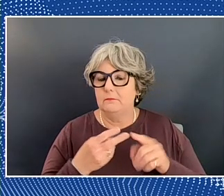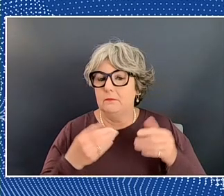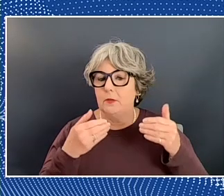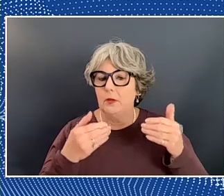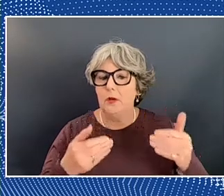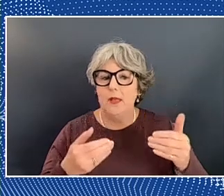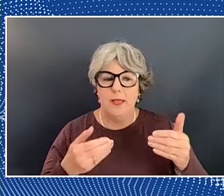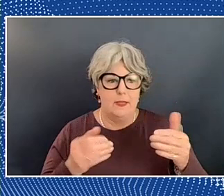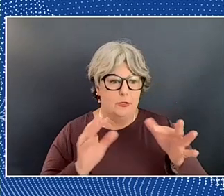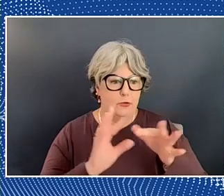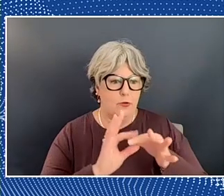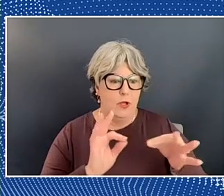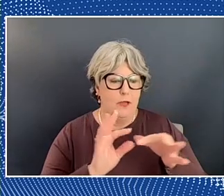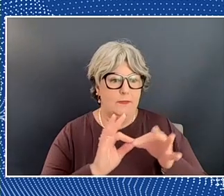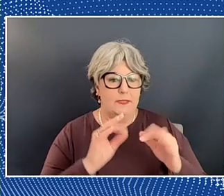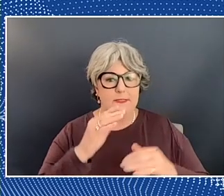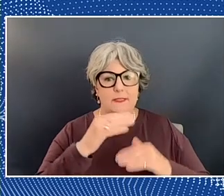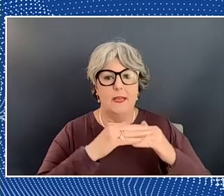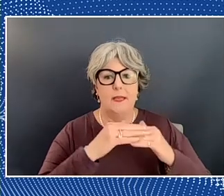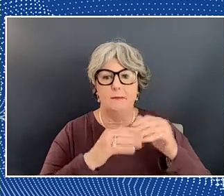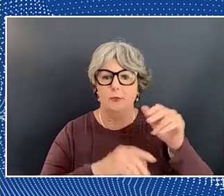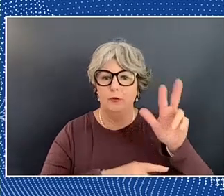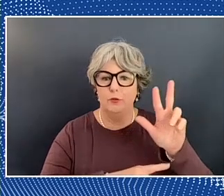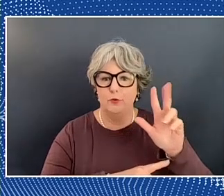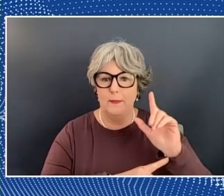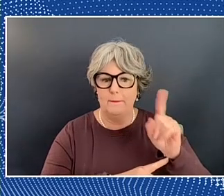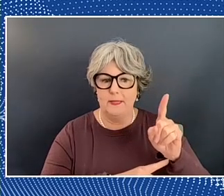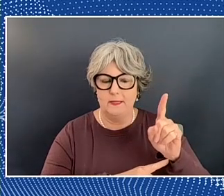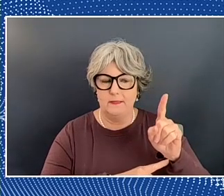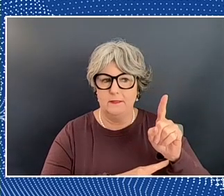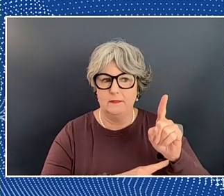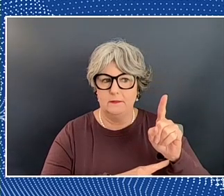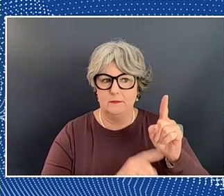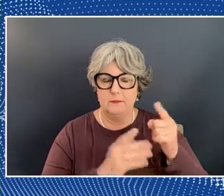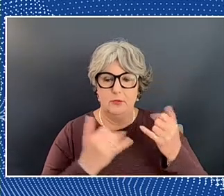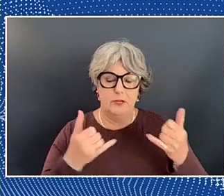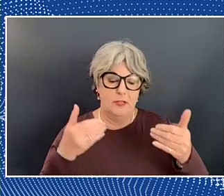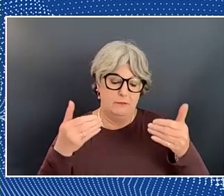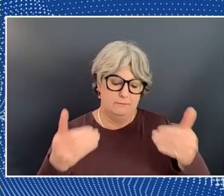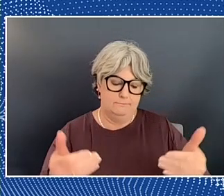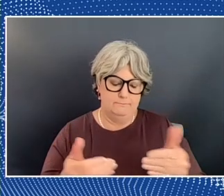commentary up to three minutes. Okay. Starting now.